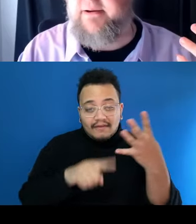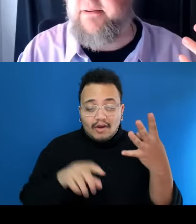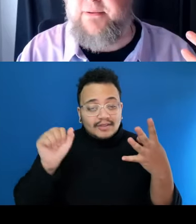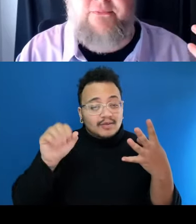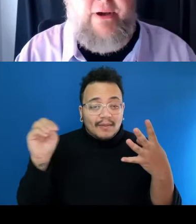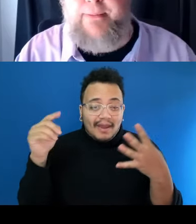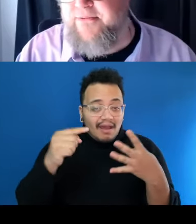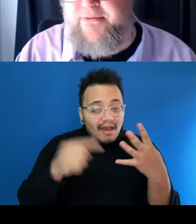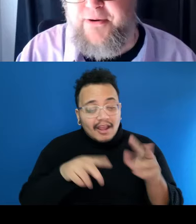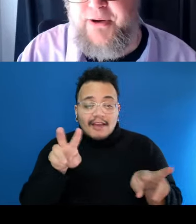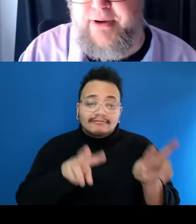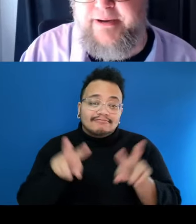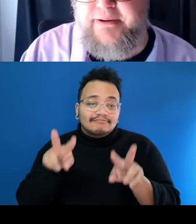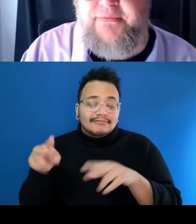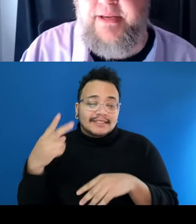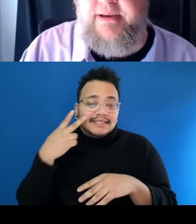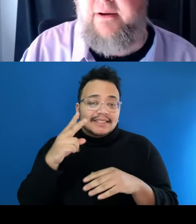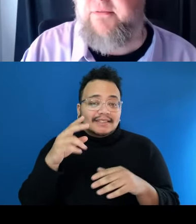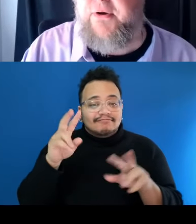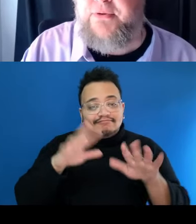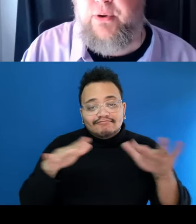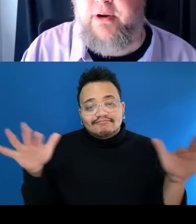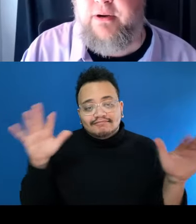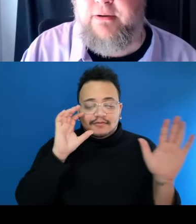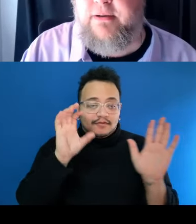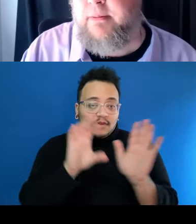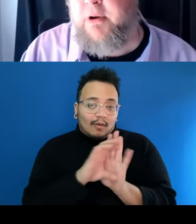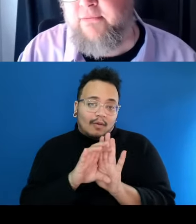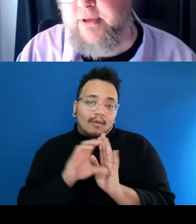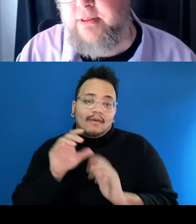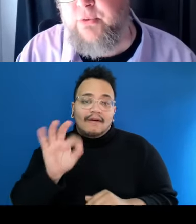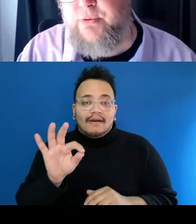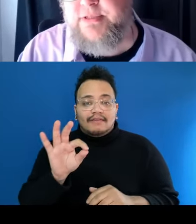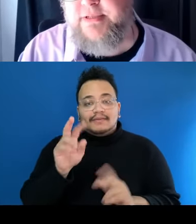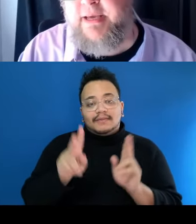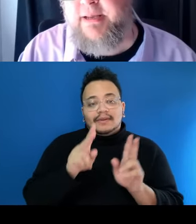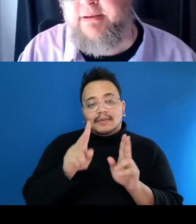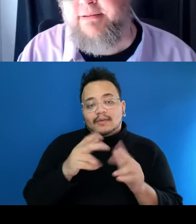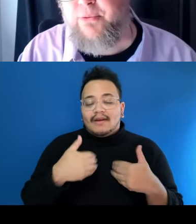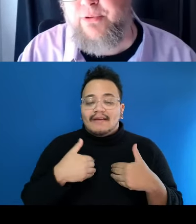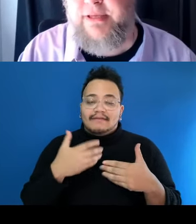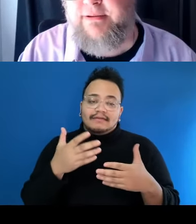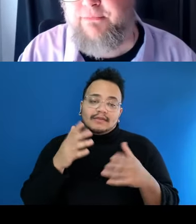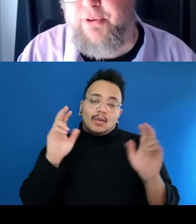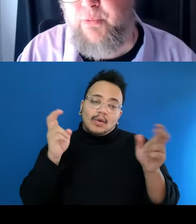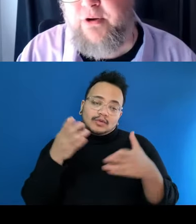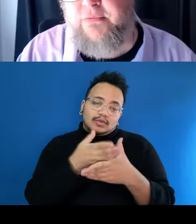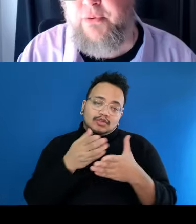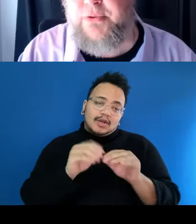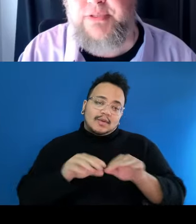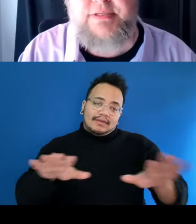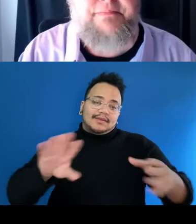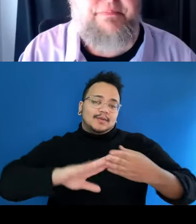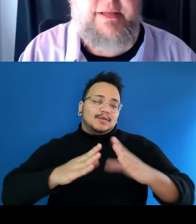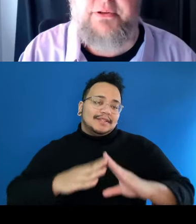a vibrant photo of the folks who are offering the quotes and they're really, really wonderful quotes.